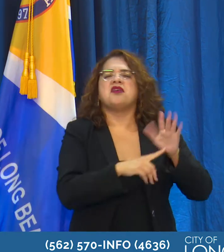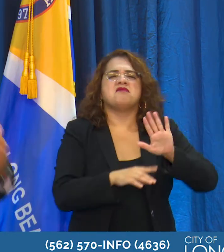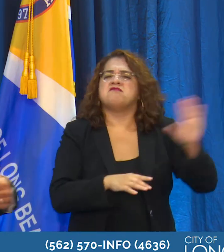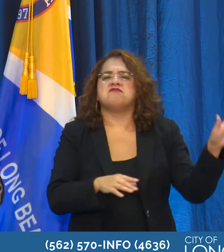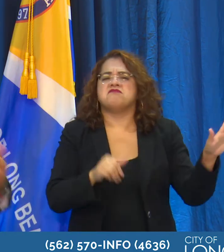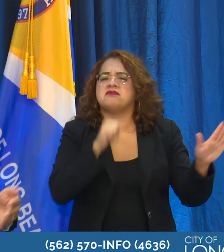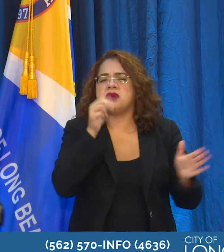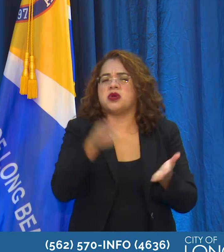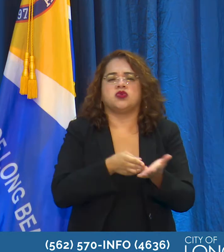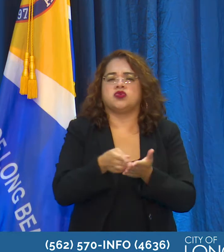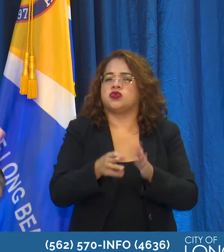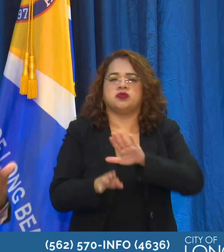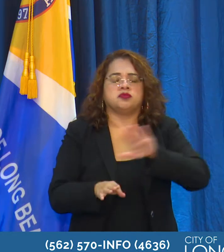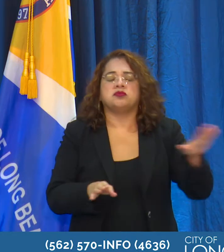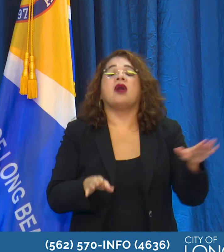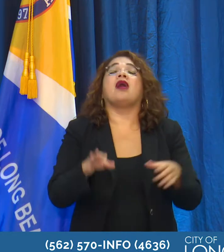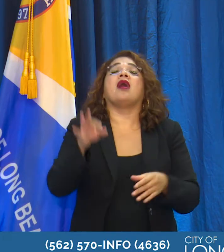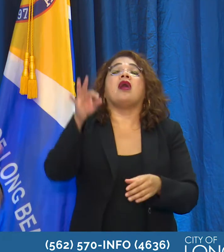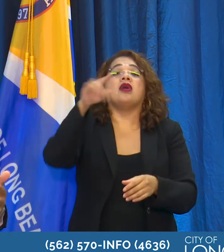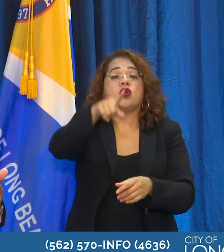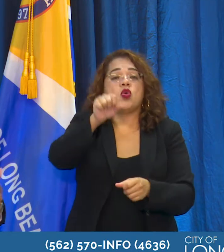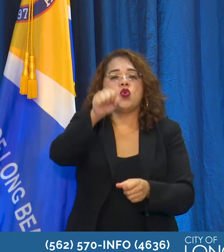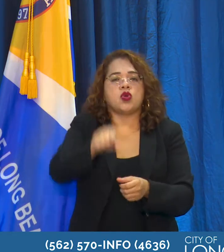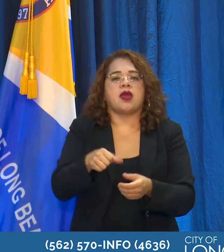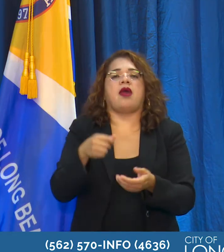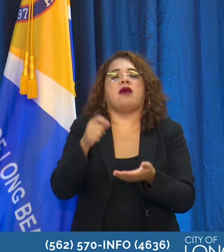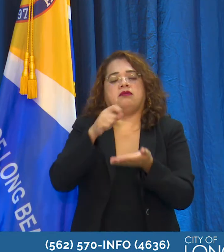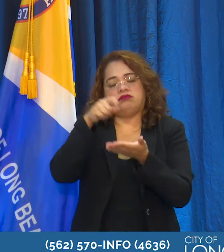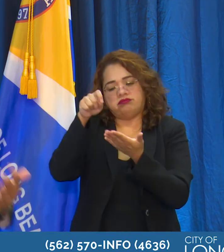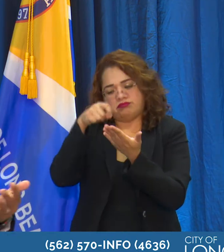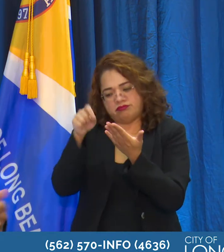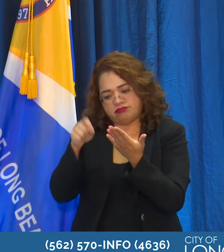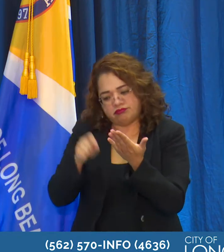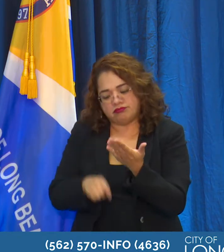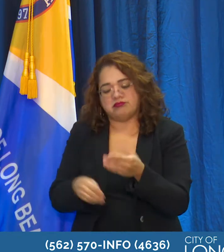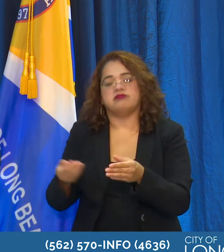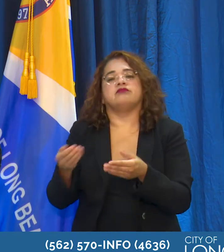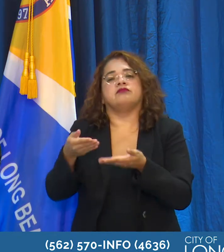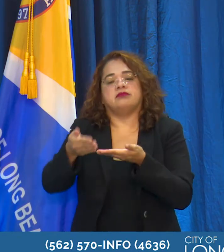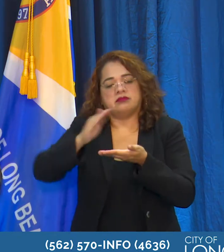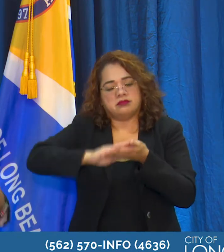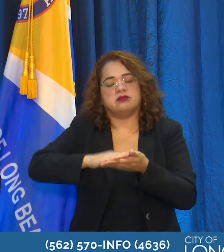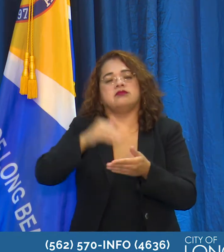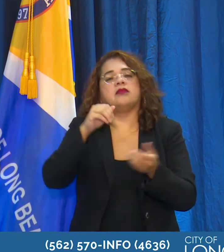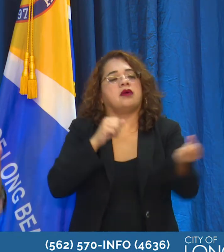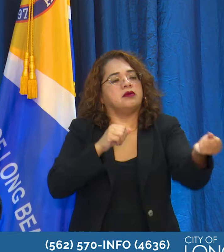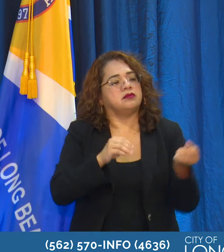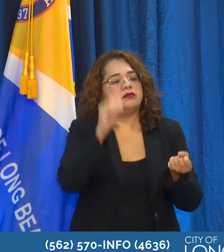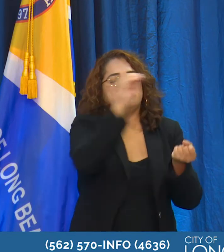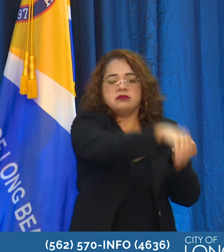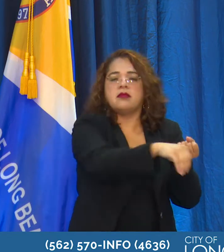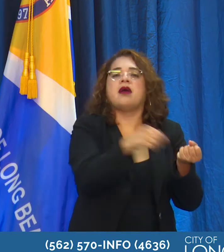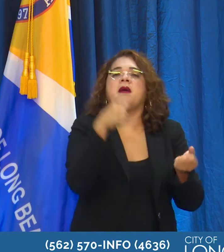Voting by mail is safe, it's secure, and we want you to exercise your ability to vote